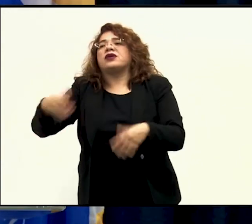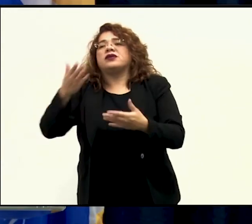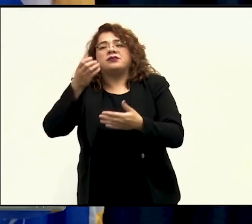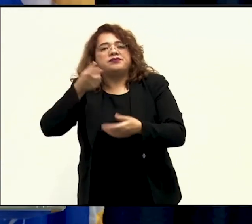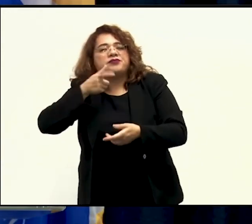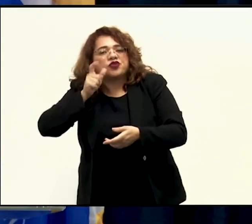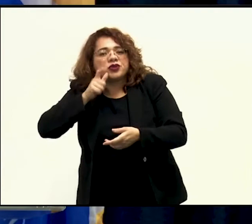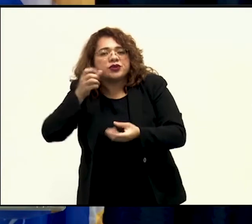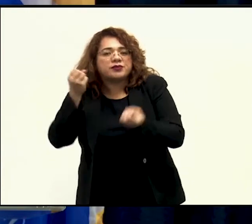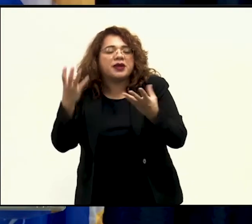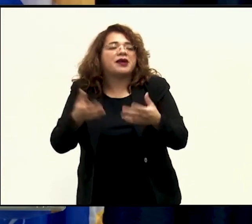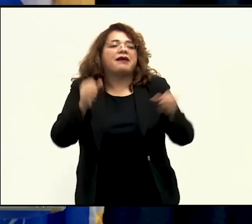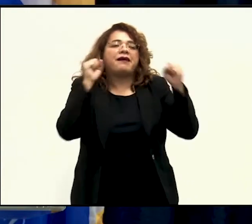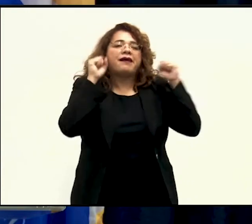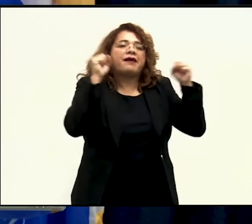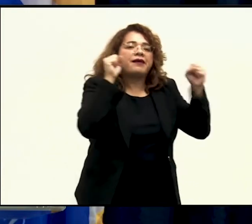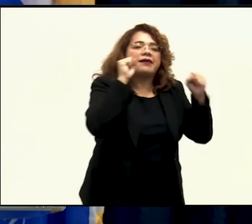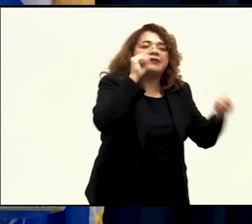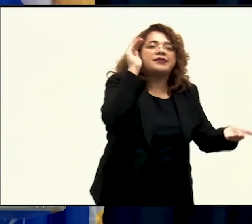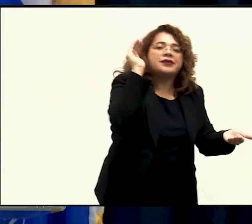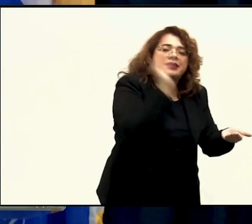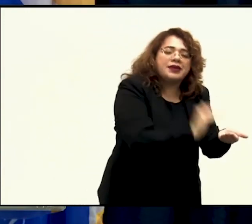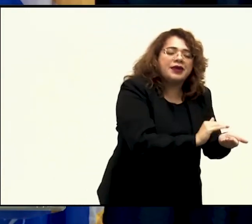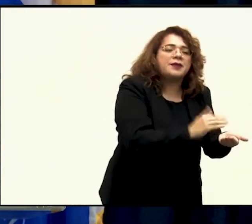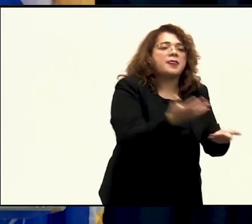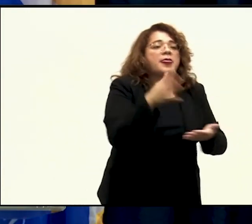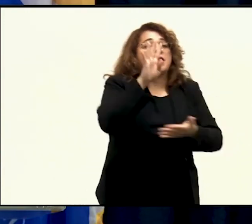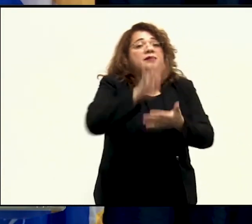People are exercising less, they're not creating the kinds of schedules that they have wanted